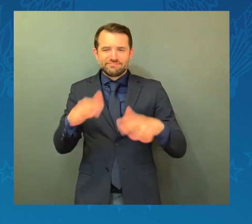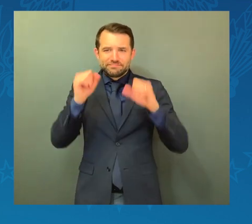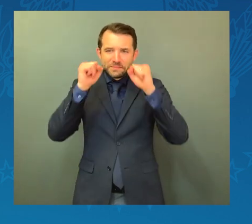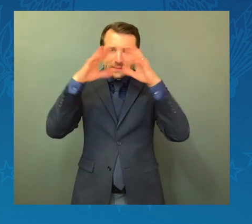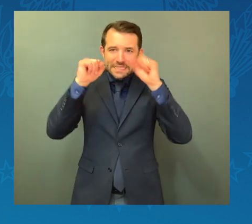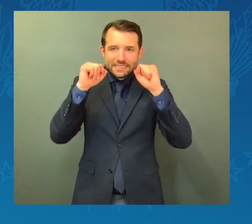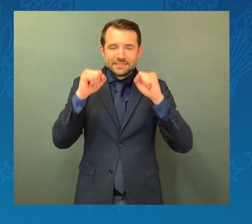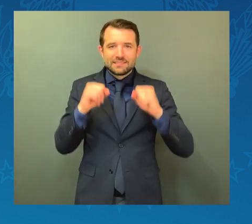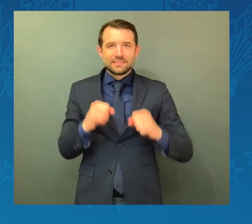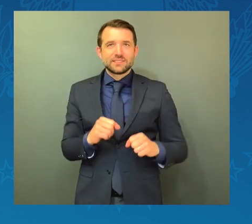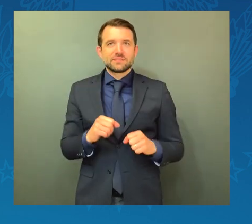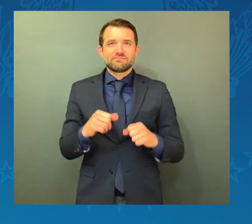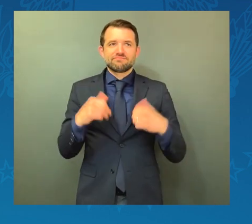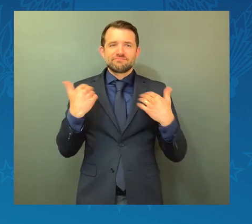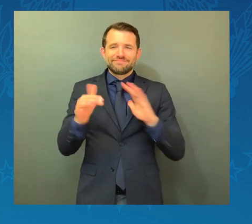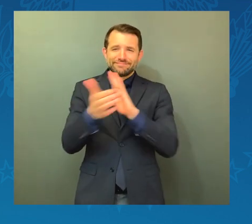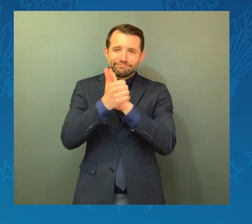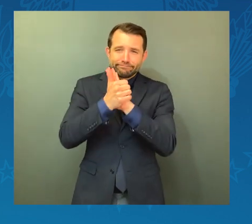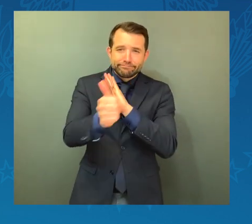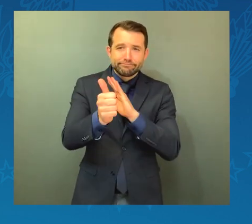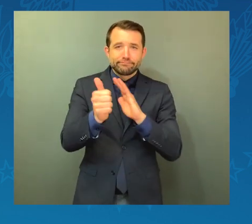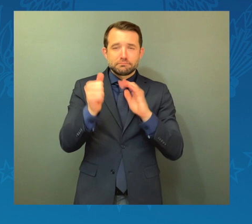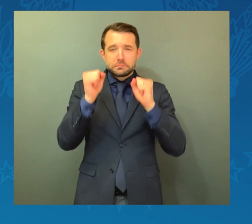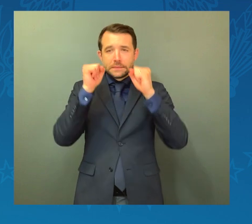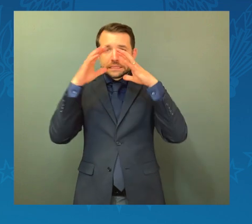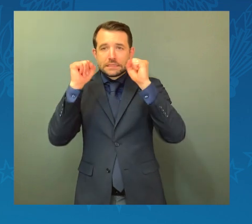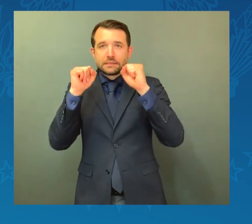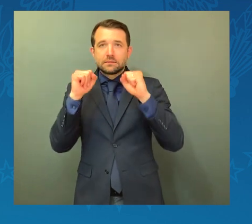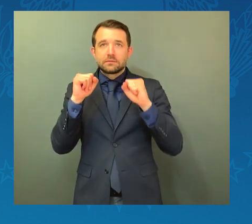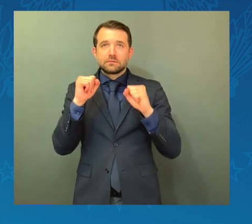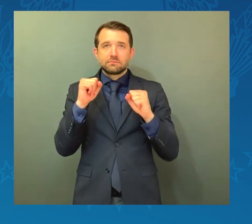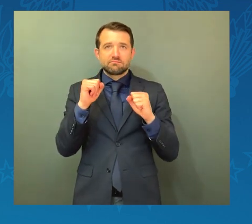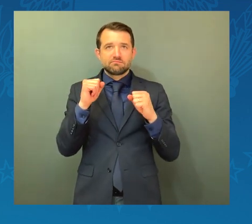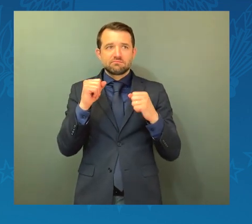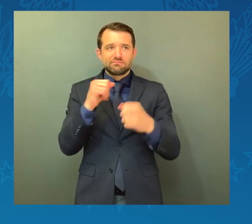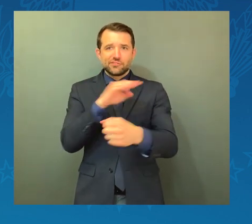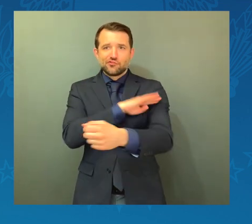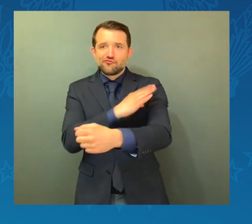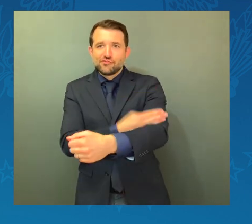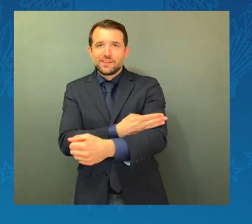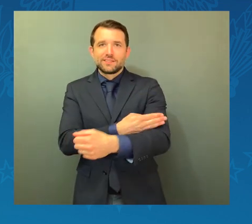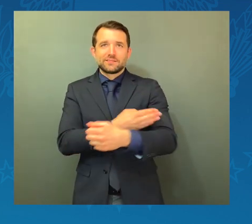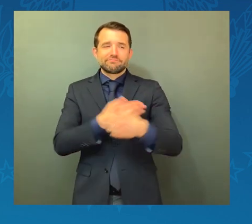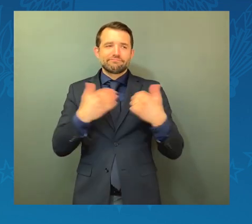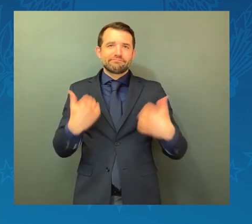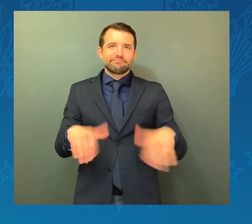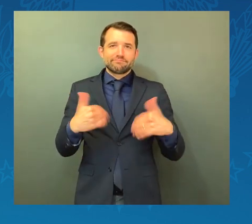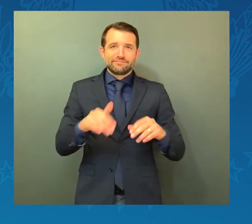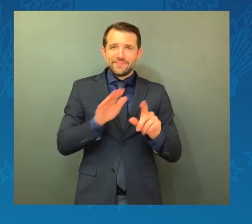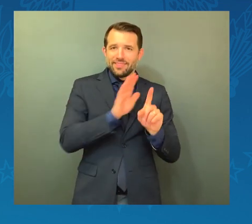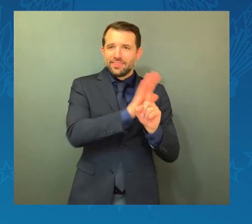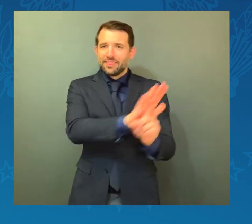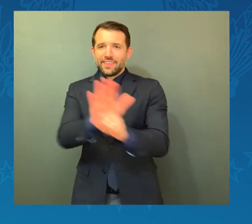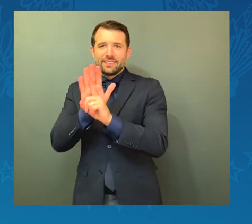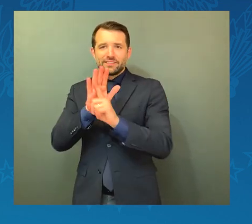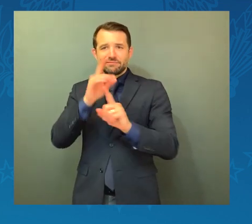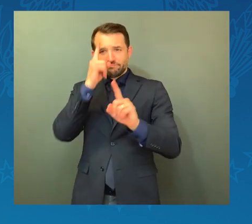Greenville is a place built by the ambition and the aspiration of its people.